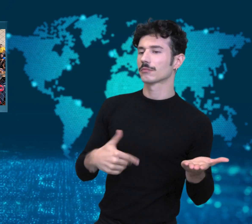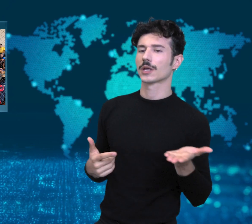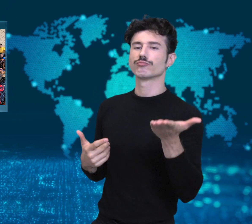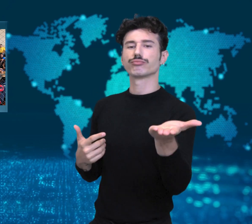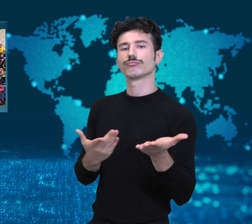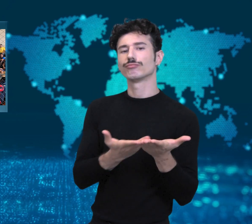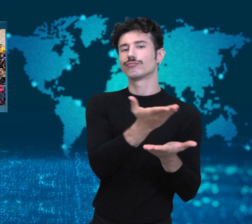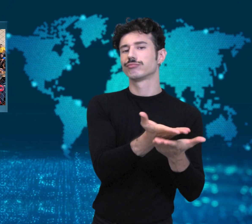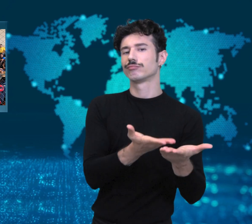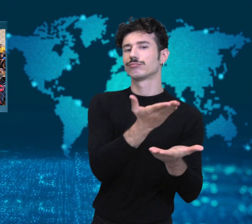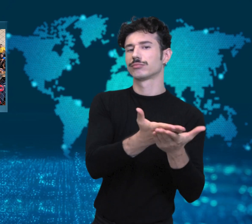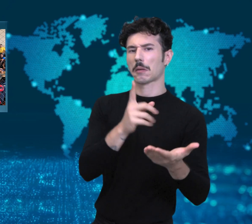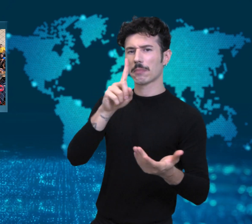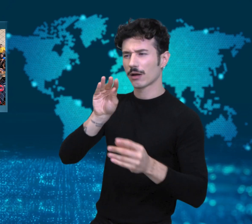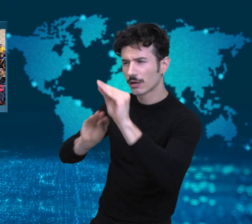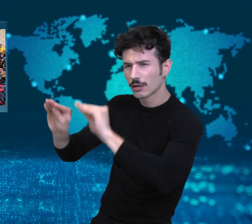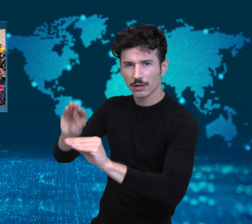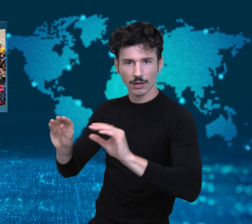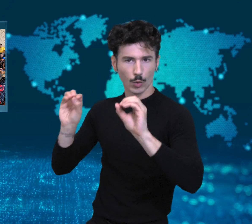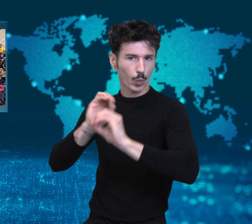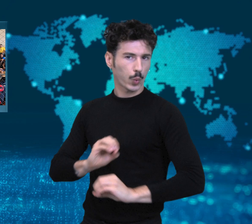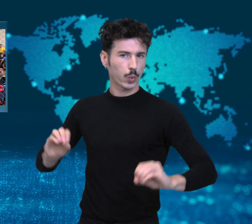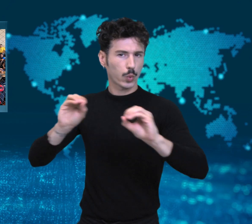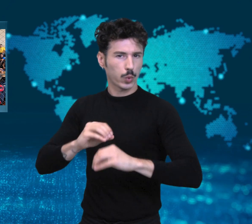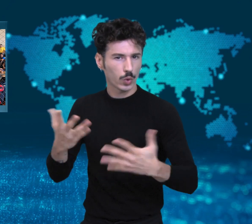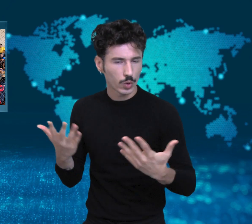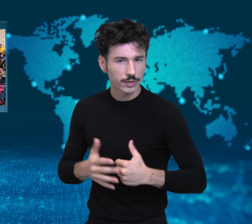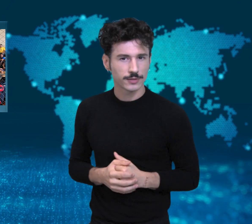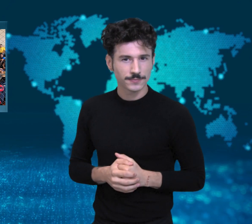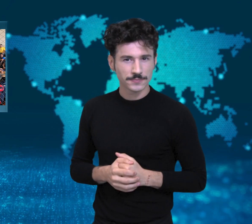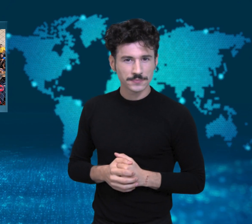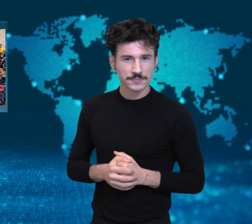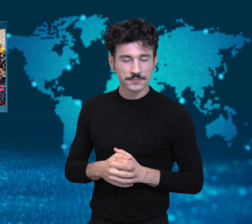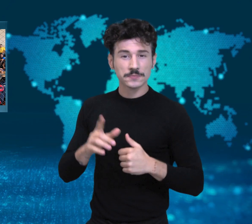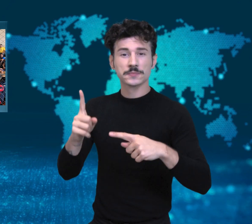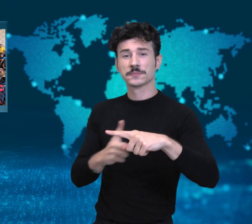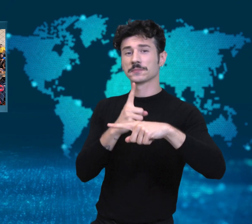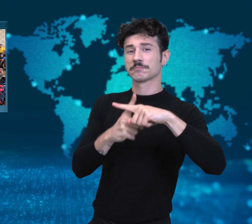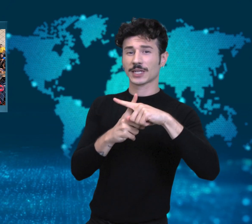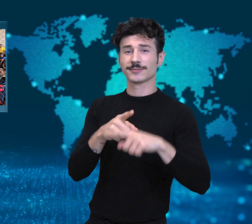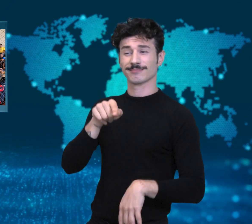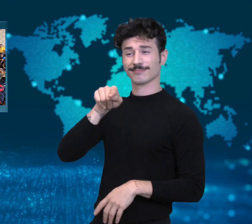Wooten also stated that an unusually high number of women detainees